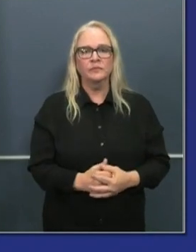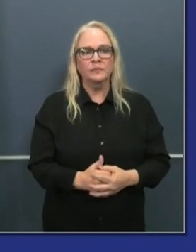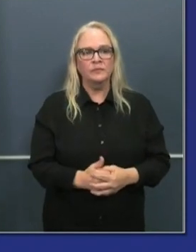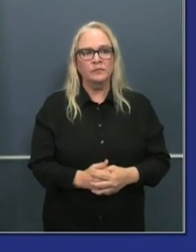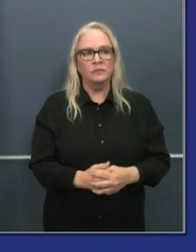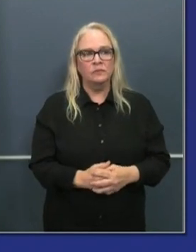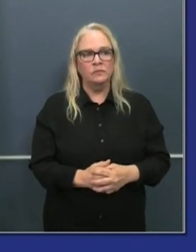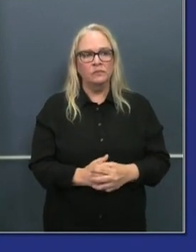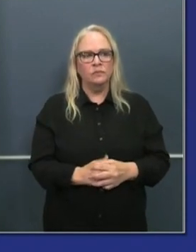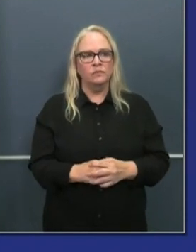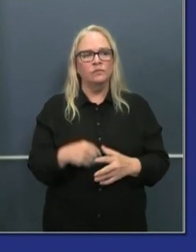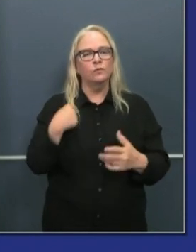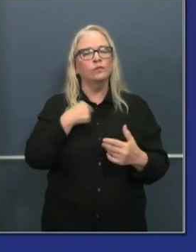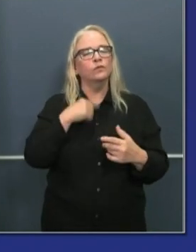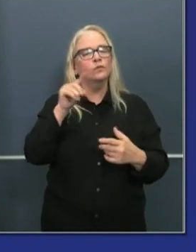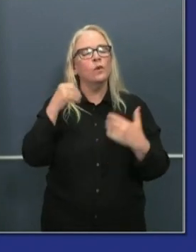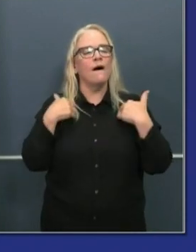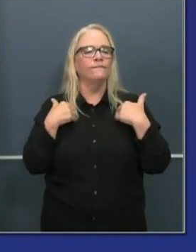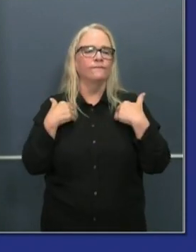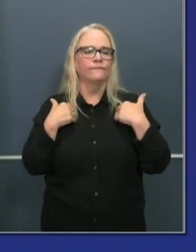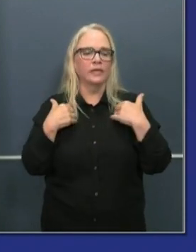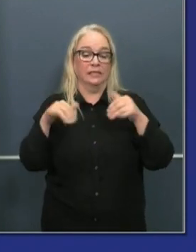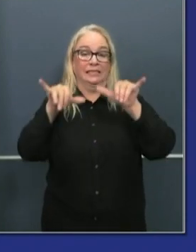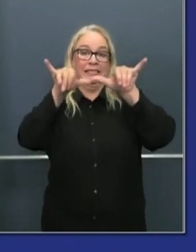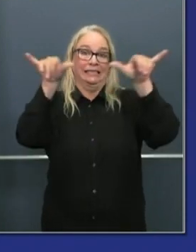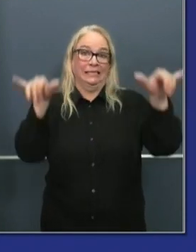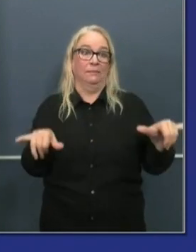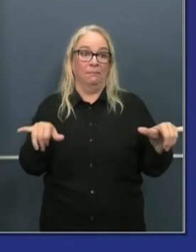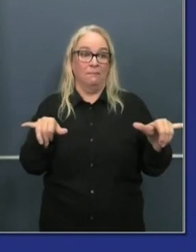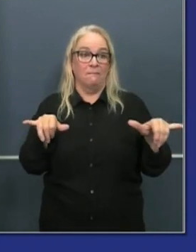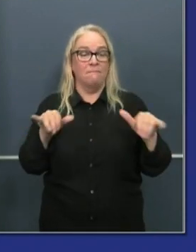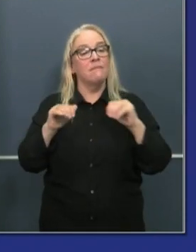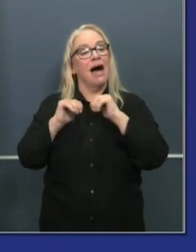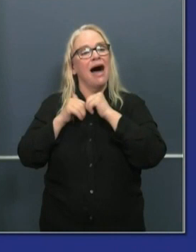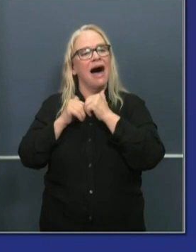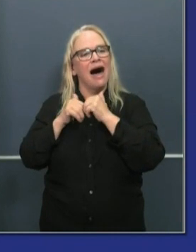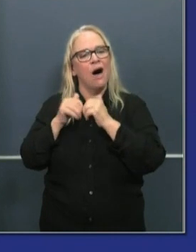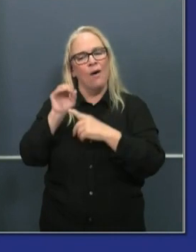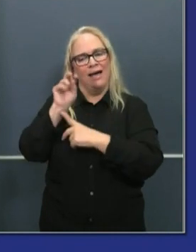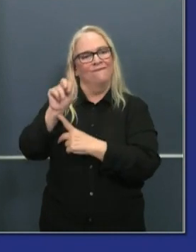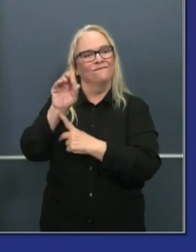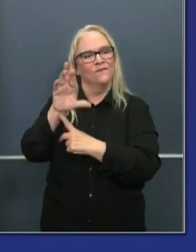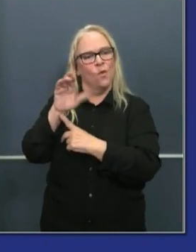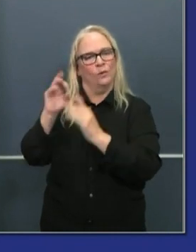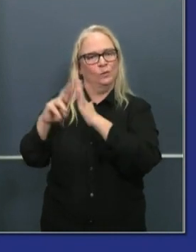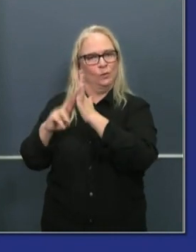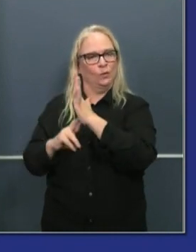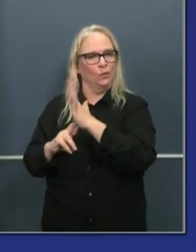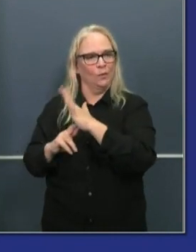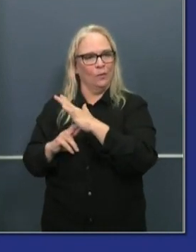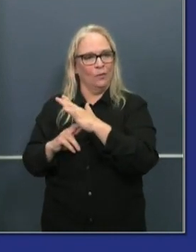BUT, WE ALSO HAVE A LITTLE MORE WE WILL BE DOING IN ADDITION TO WHAT IS ON THE SLIDE WHICH IS WE